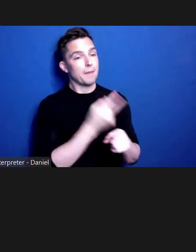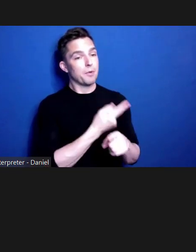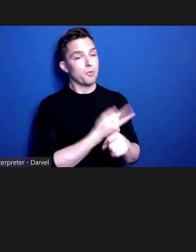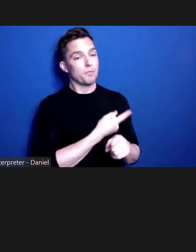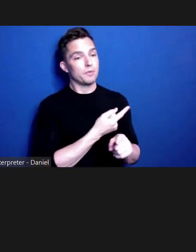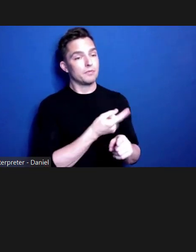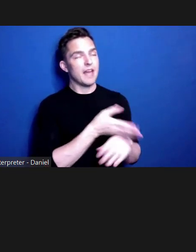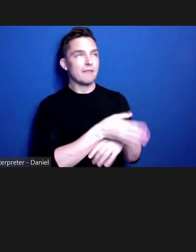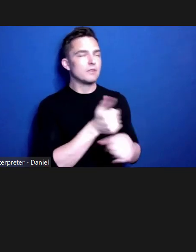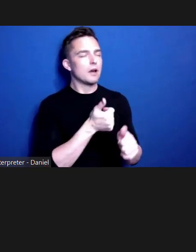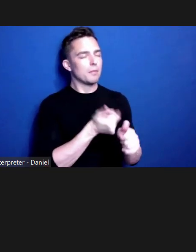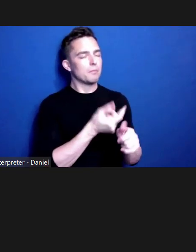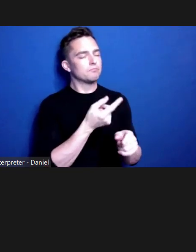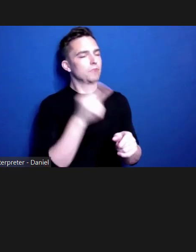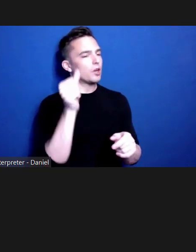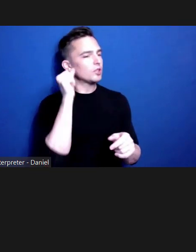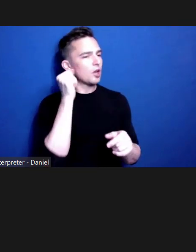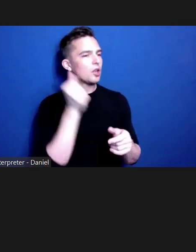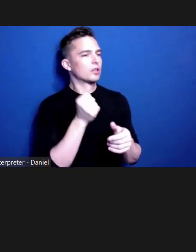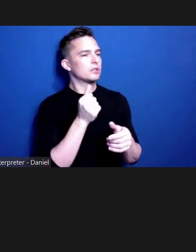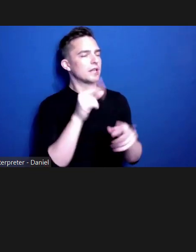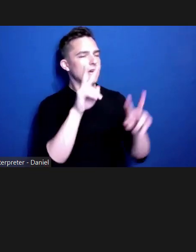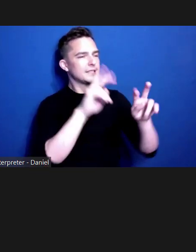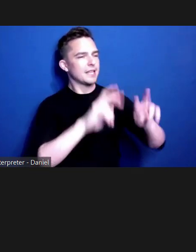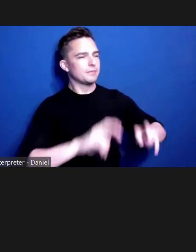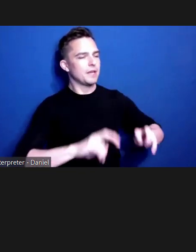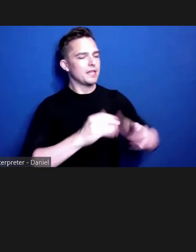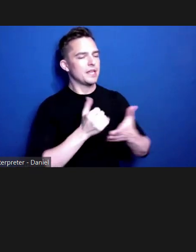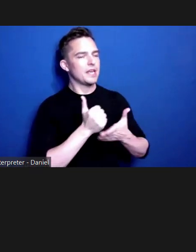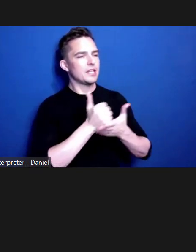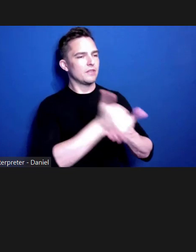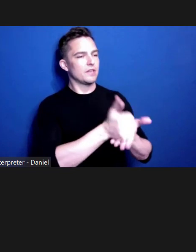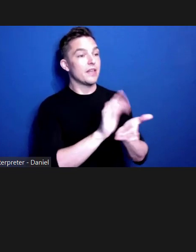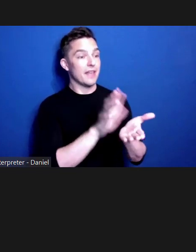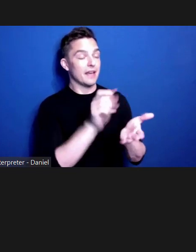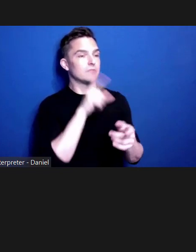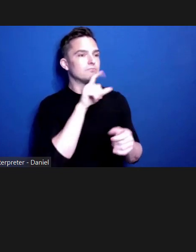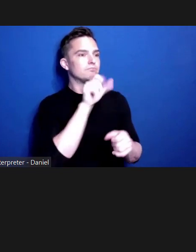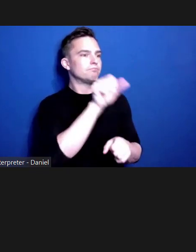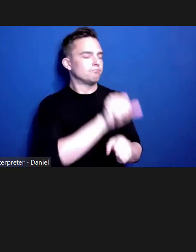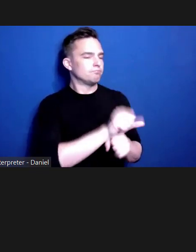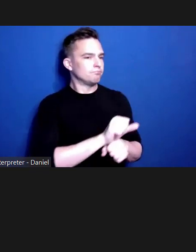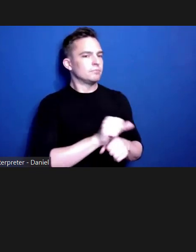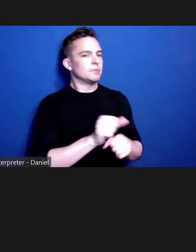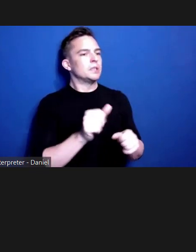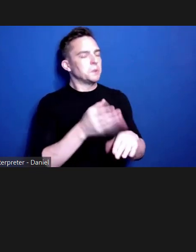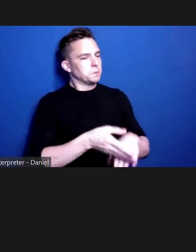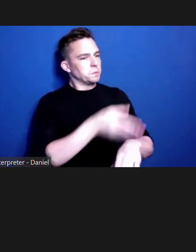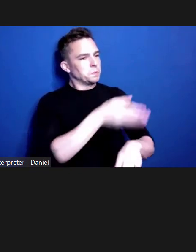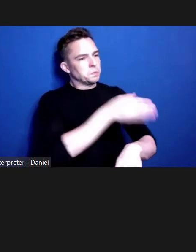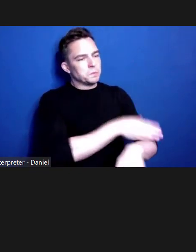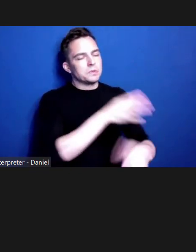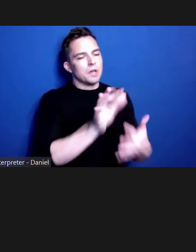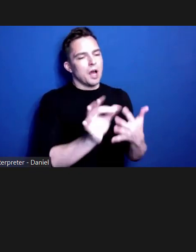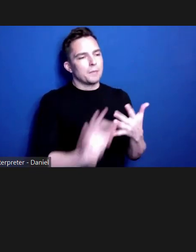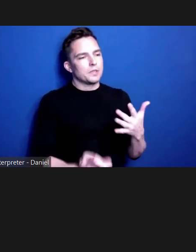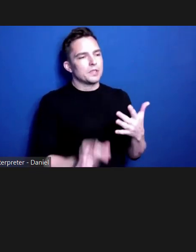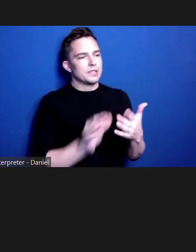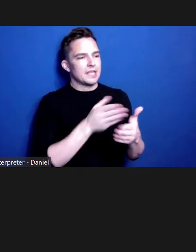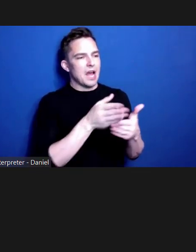audiological assessment can dramatically improve the outcomes for children who are found to be deaf or hard of hearing.